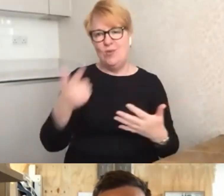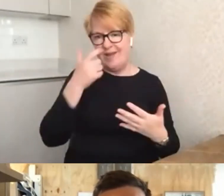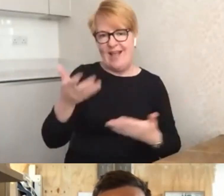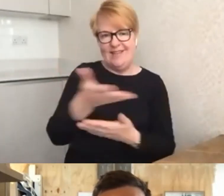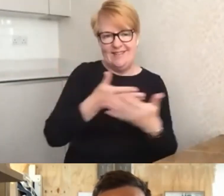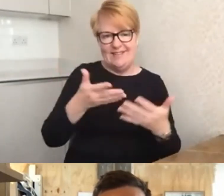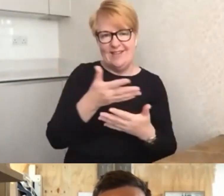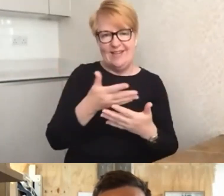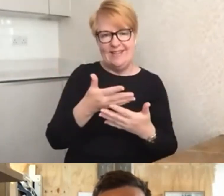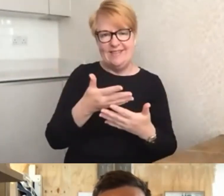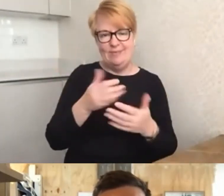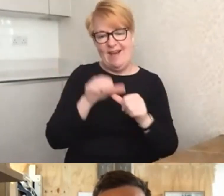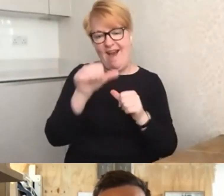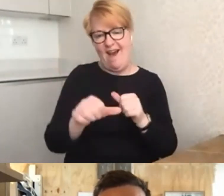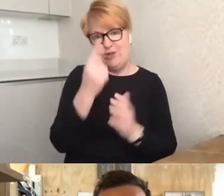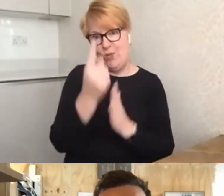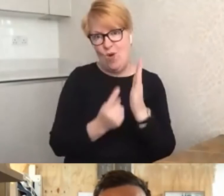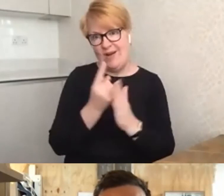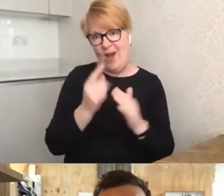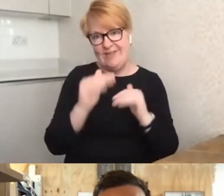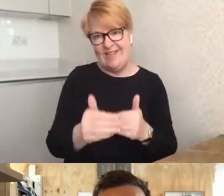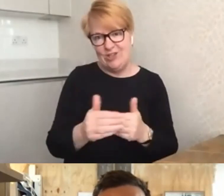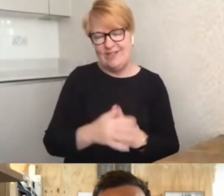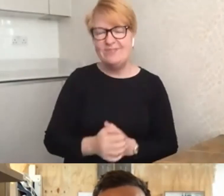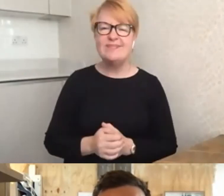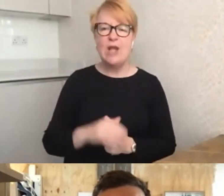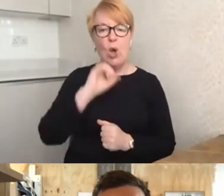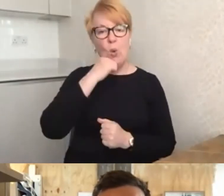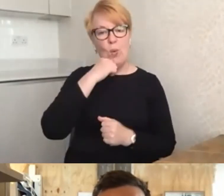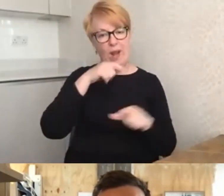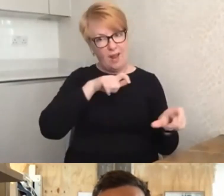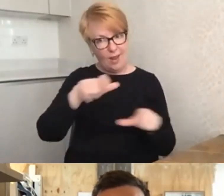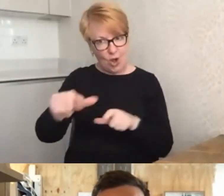realm of this hour-long session. But we will continue the discussion